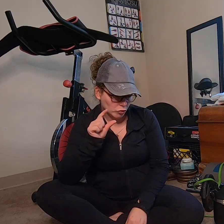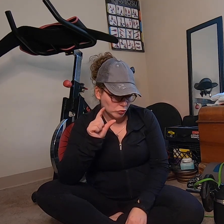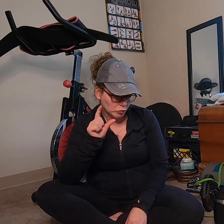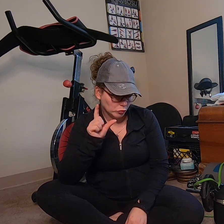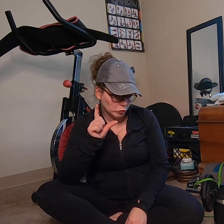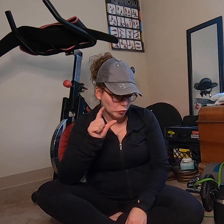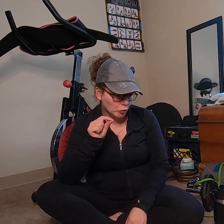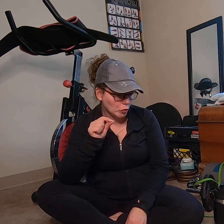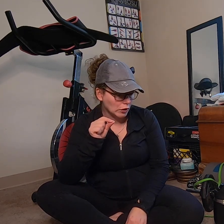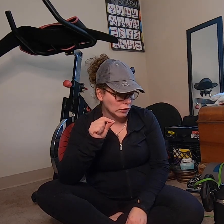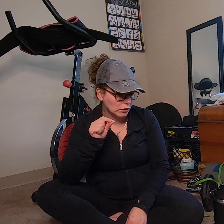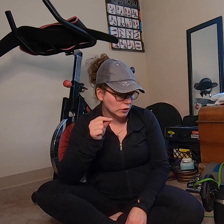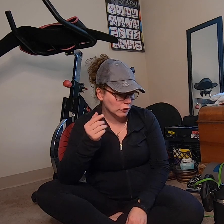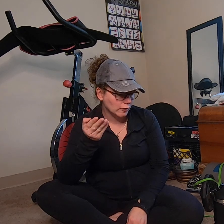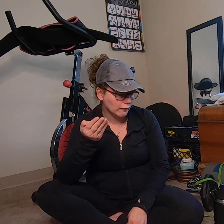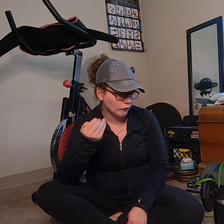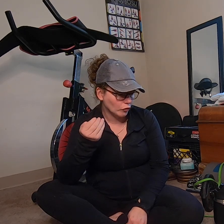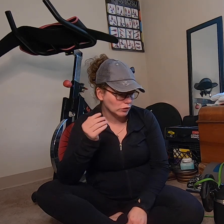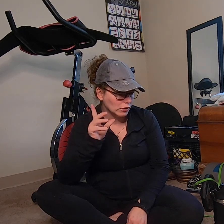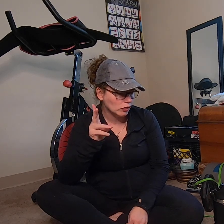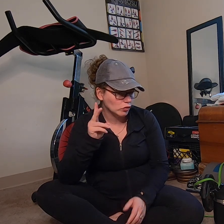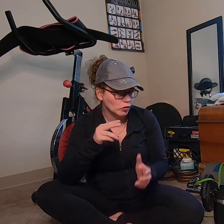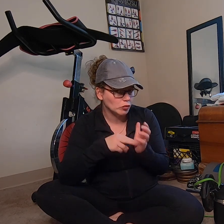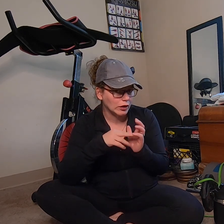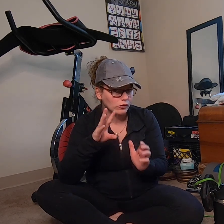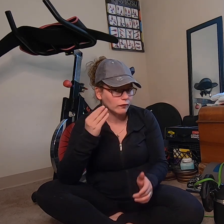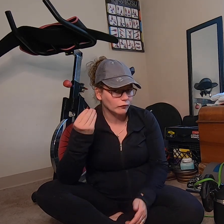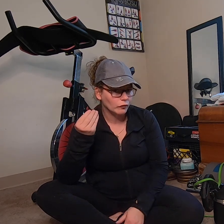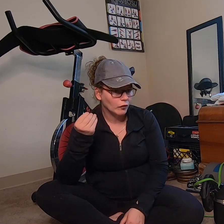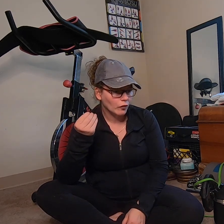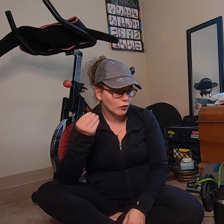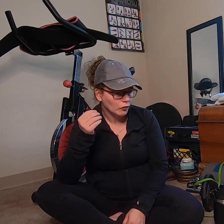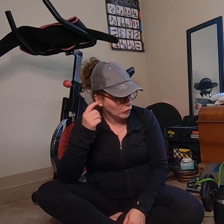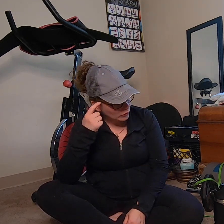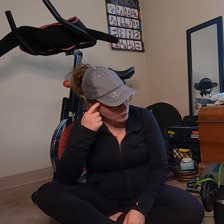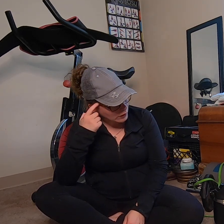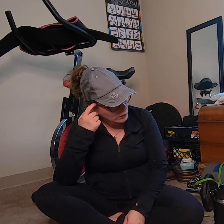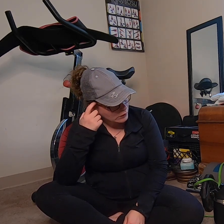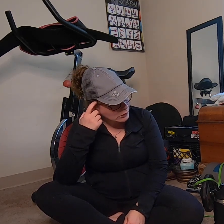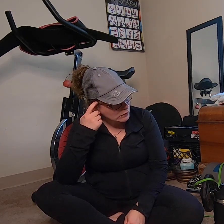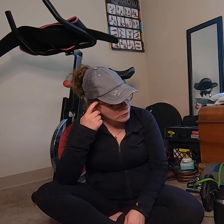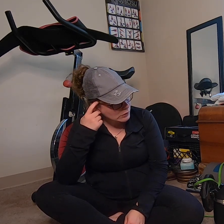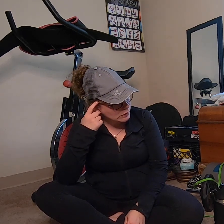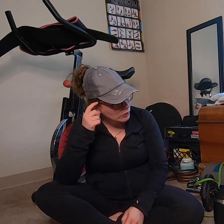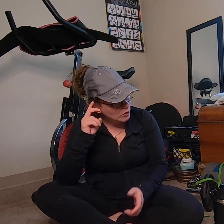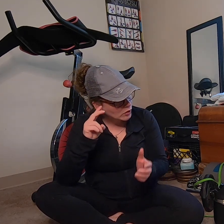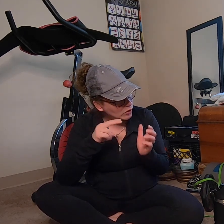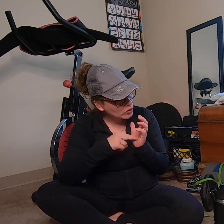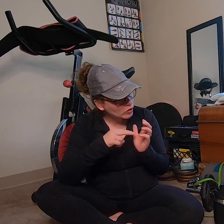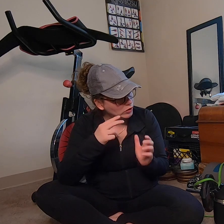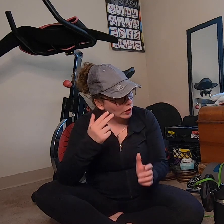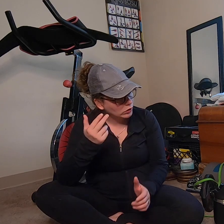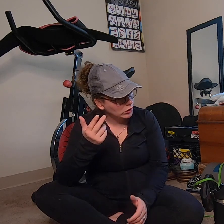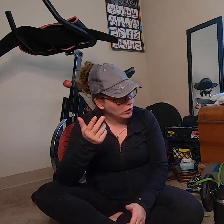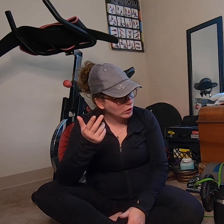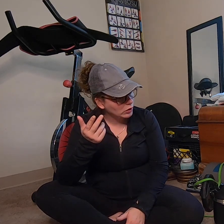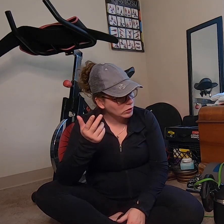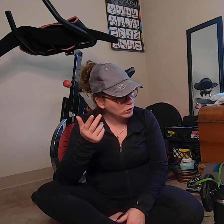2 20 14 2000 14. 2000